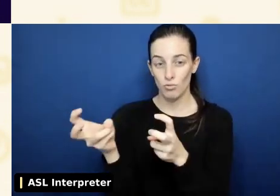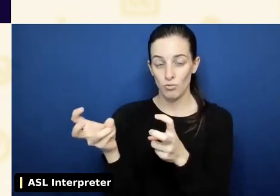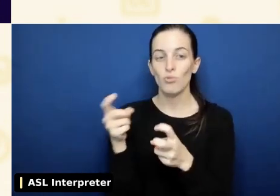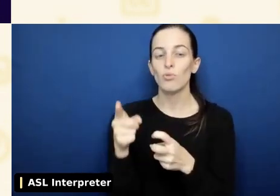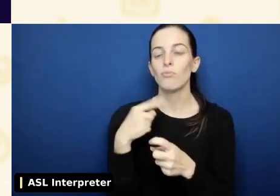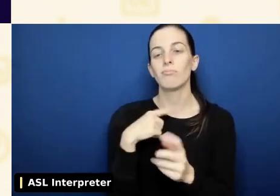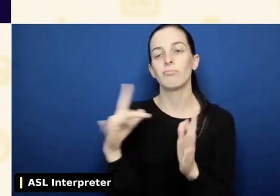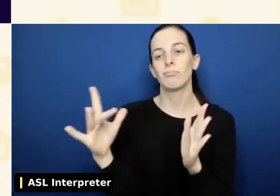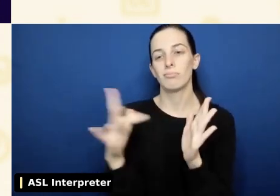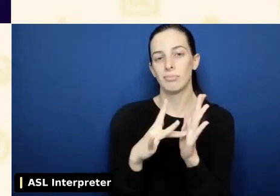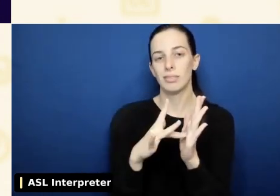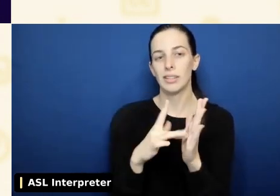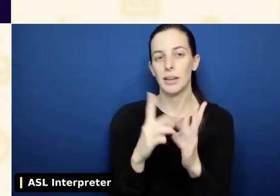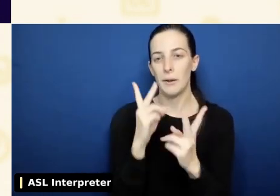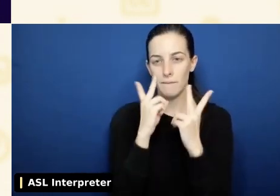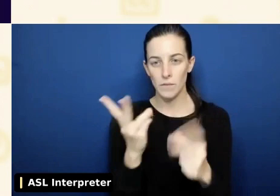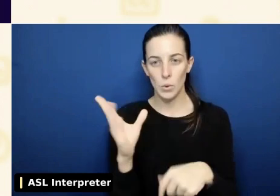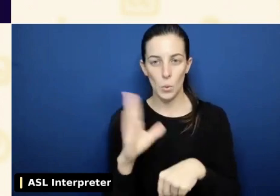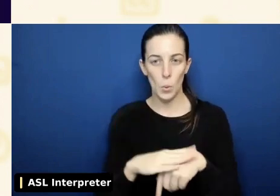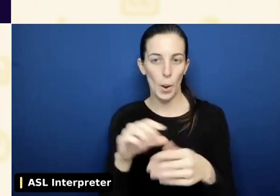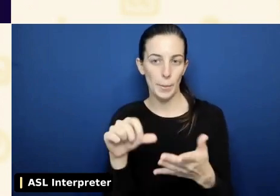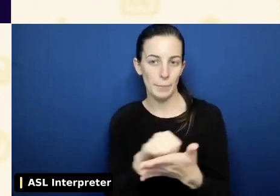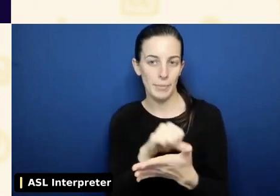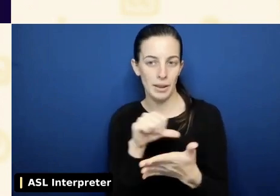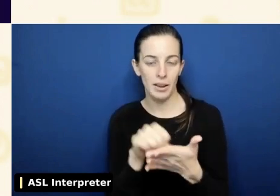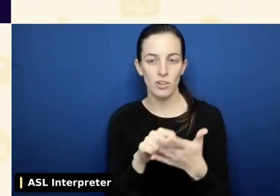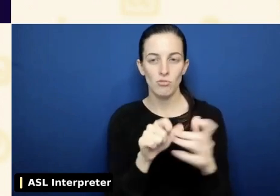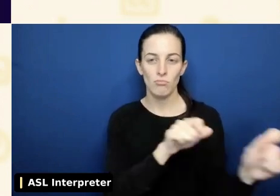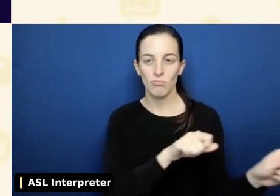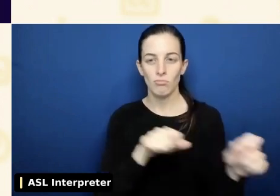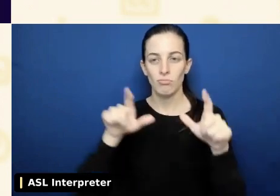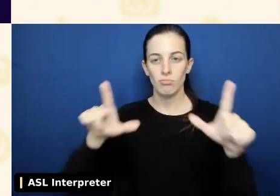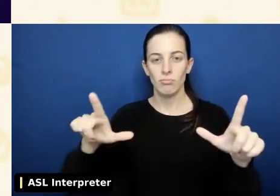on Page, and that will take me to the front-end of the website,